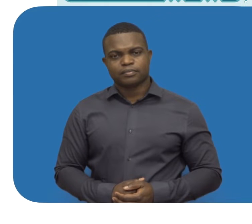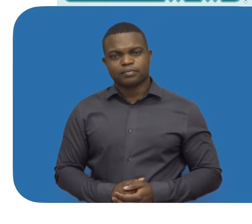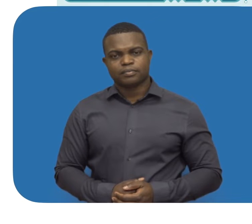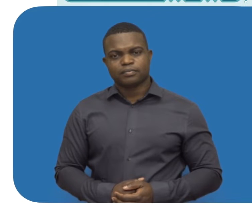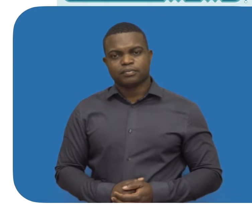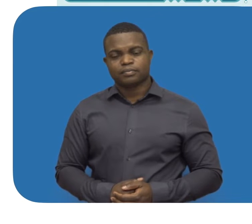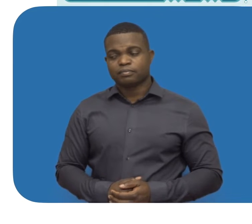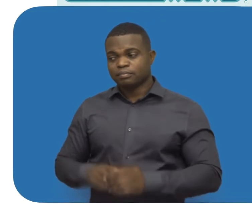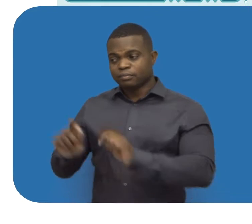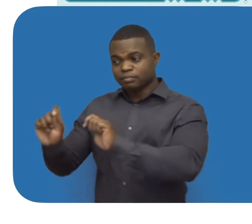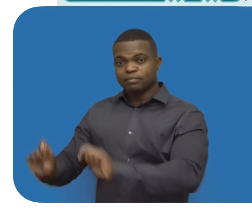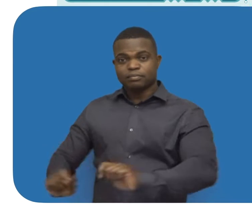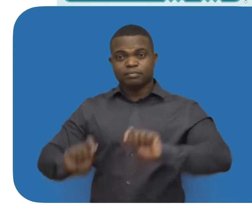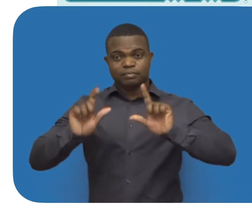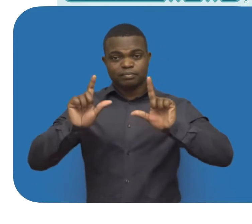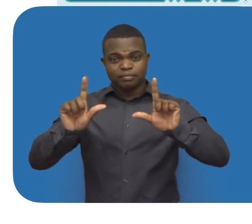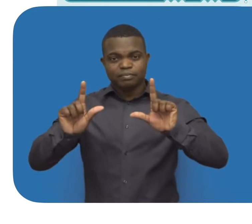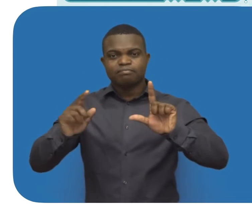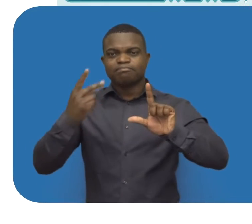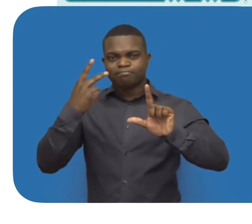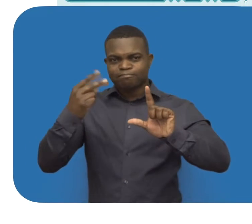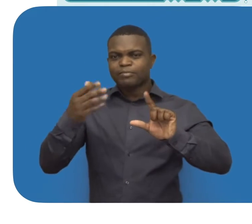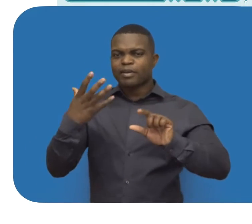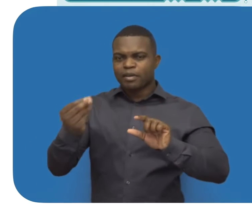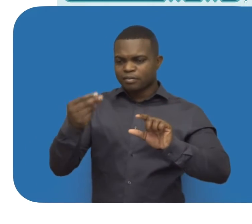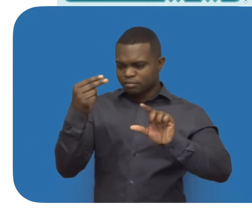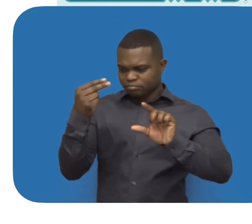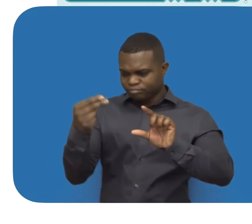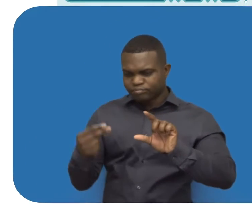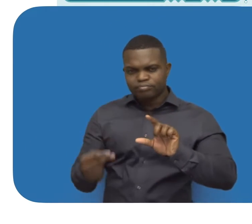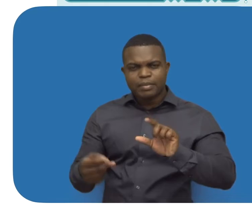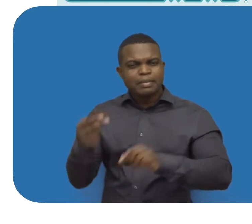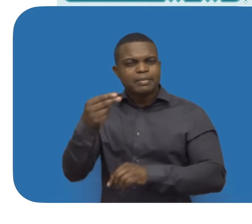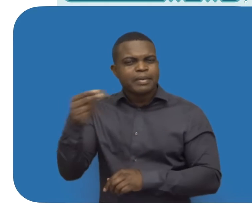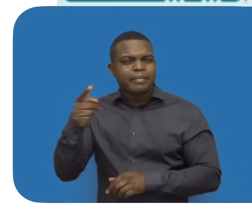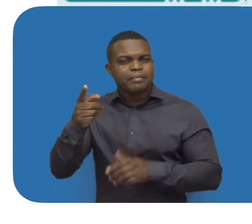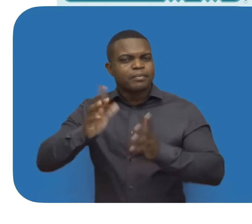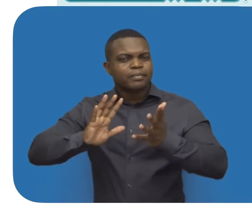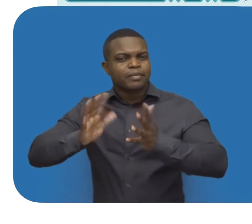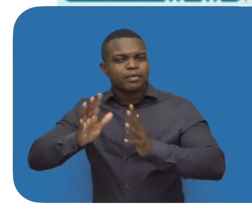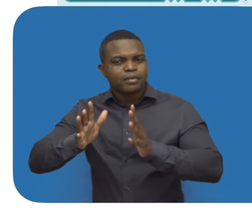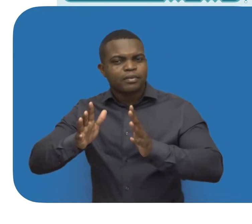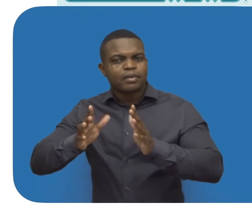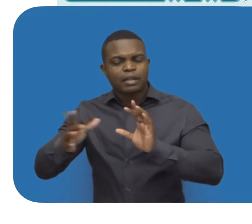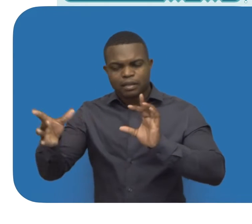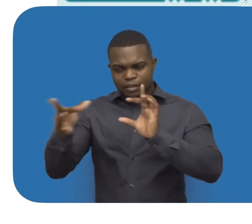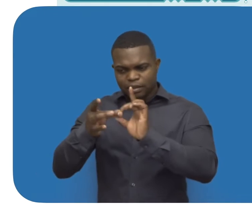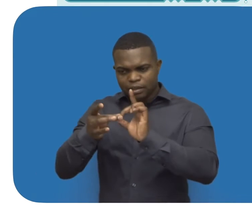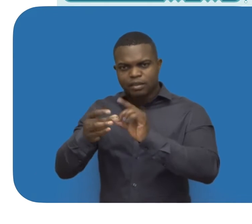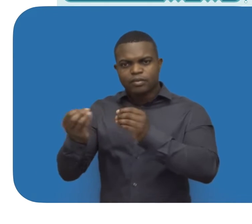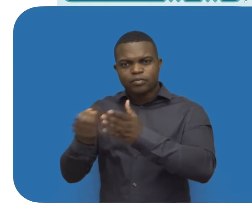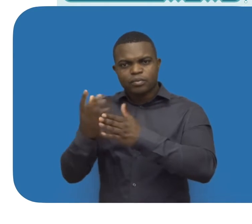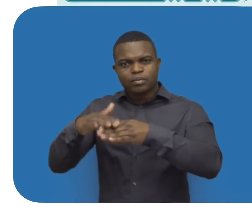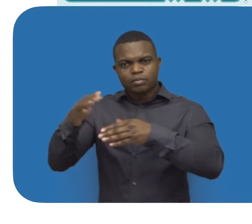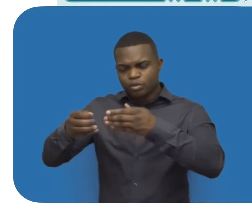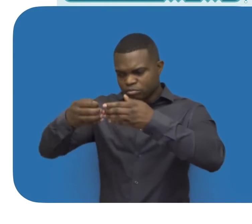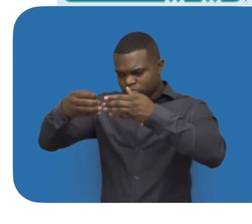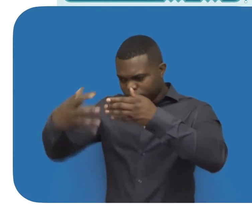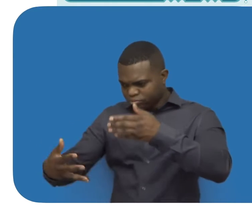and where possible a studio recording and phonetic transcription of its citation form as well as links to other lexical resources.